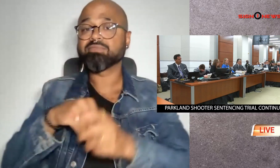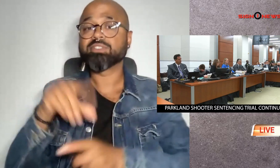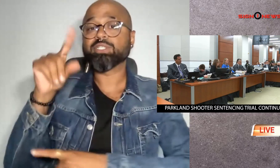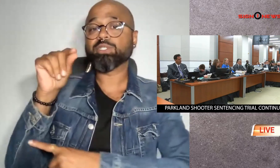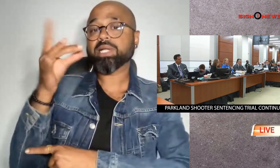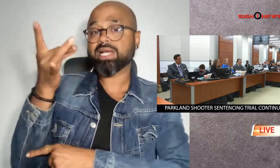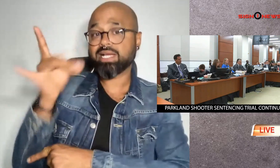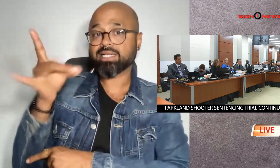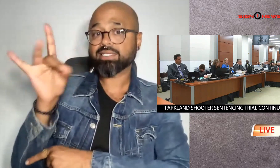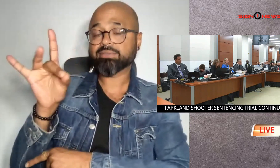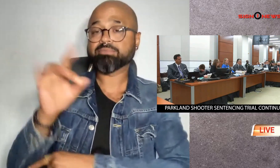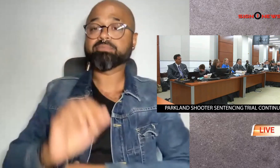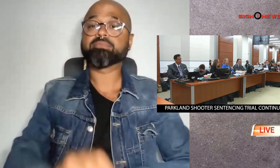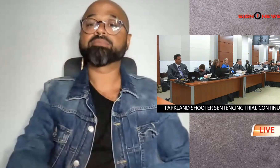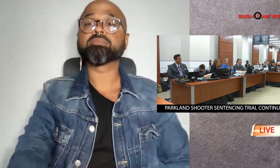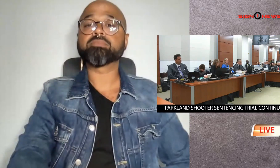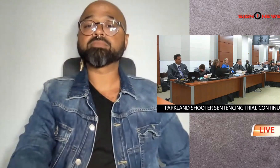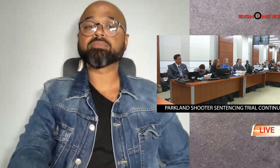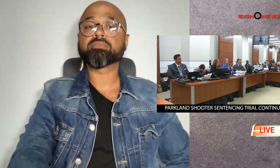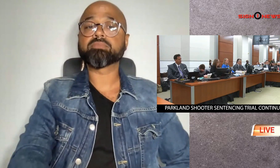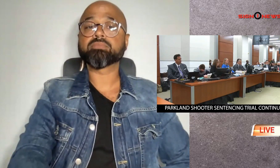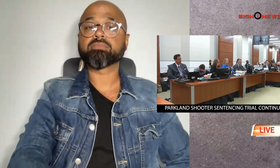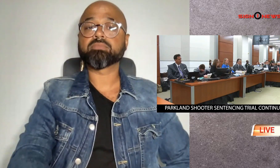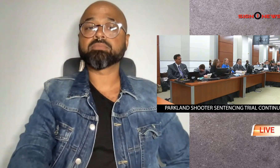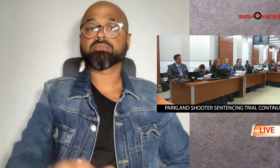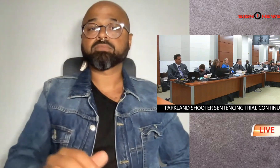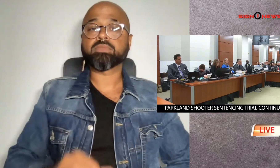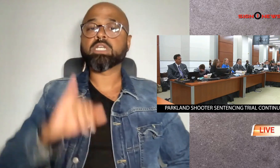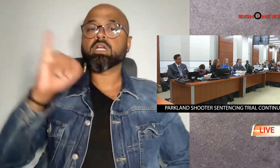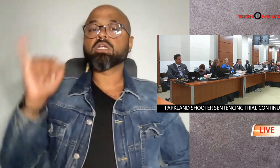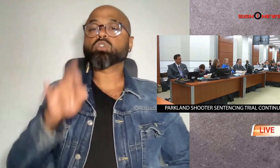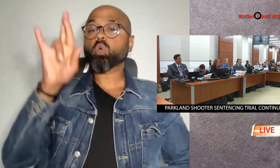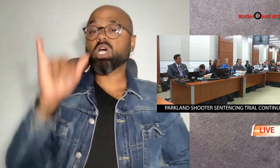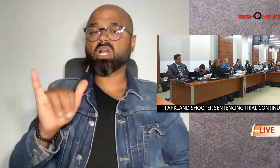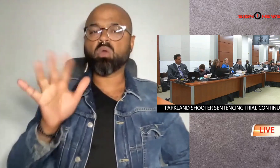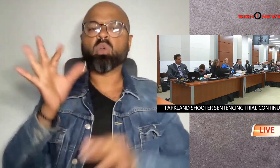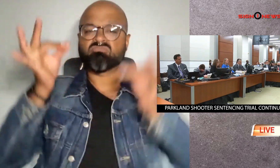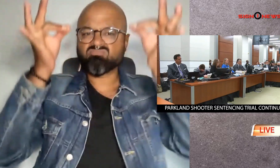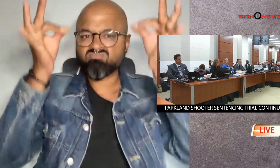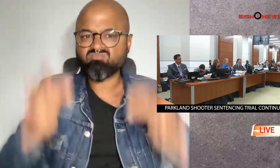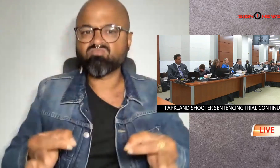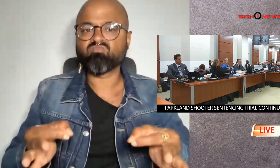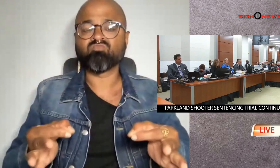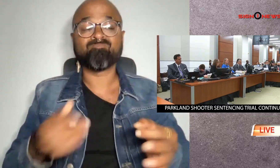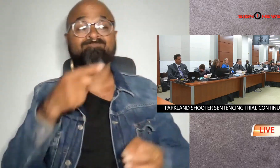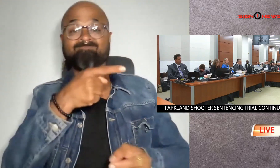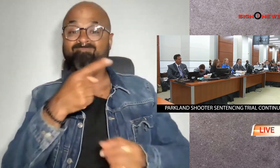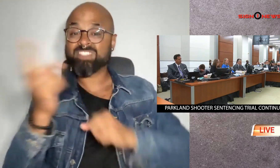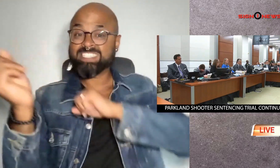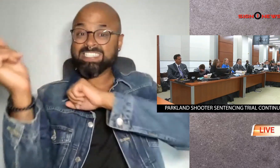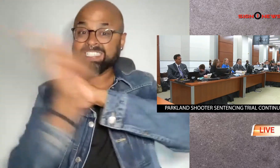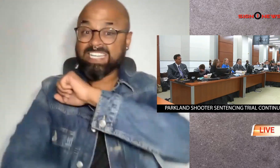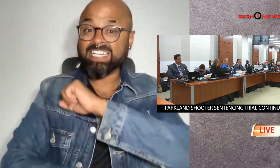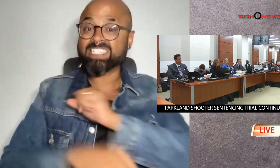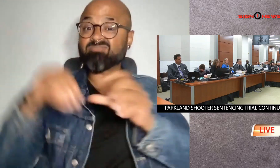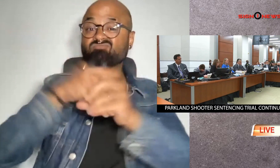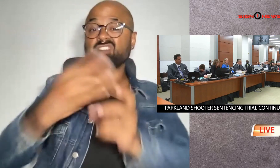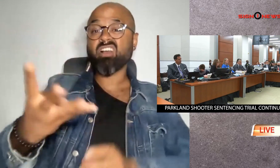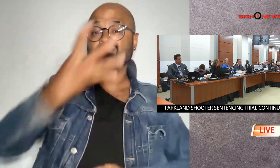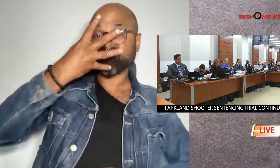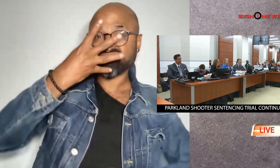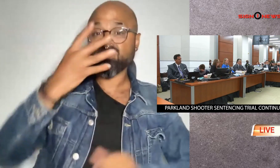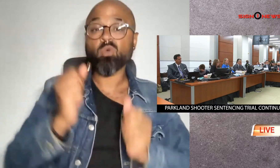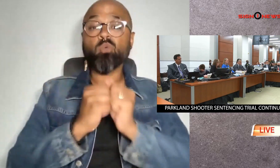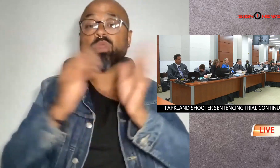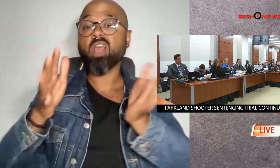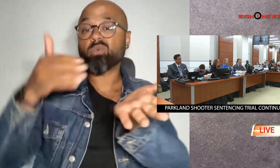Valentines day in 2018 the jury will decide whether he is sentenced to life in prison